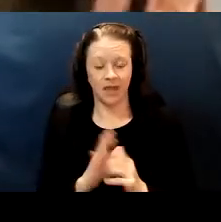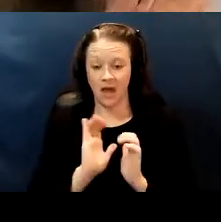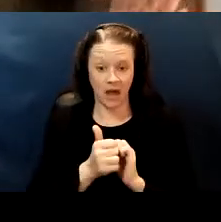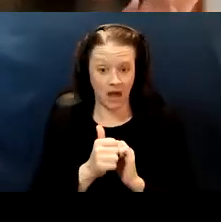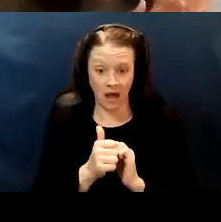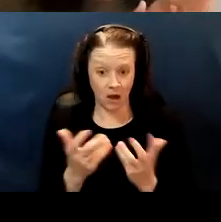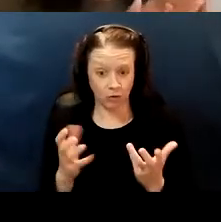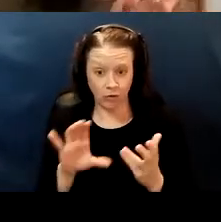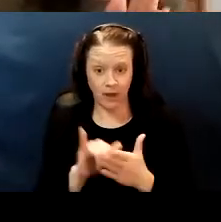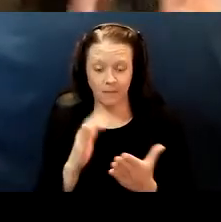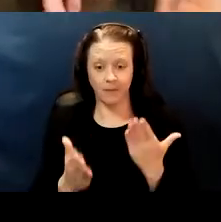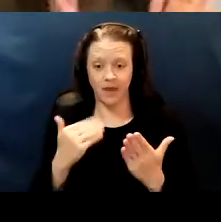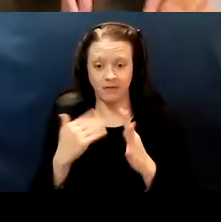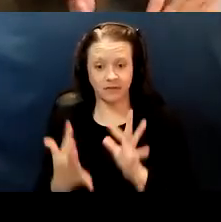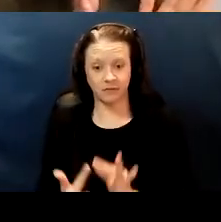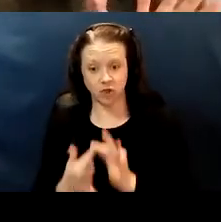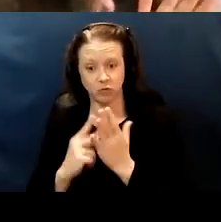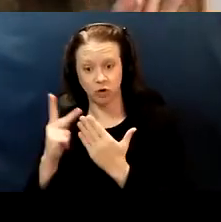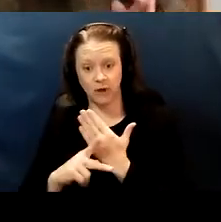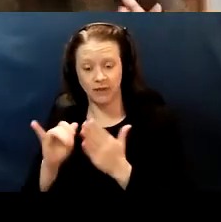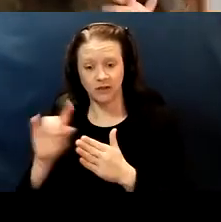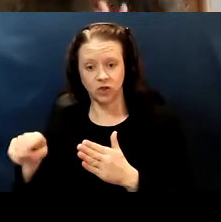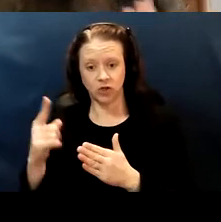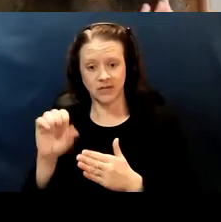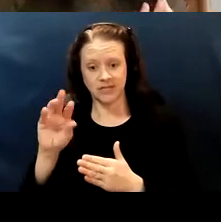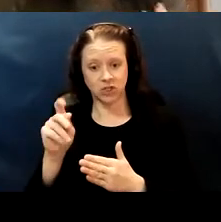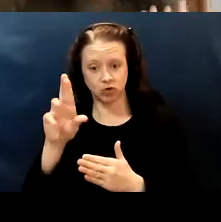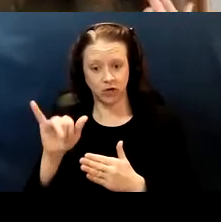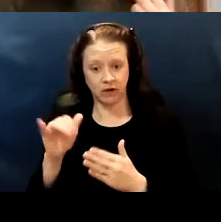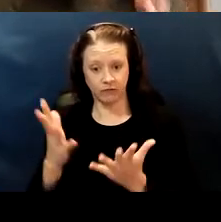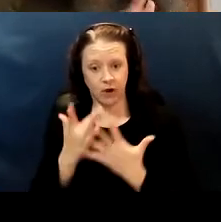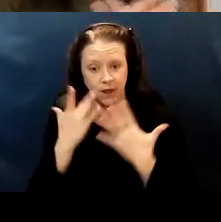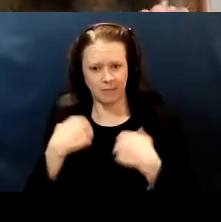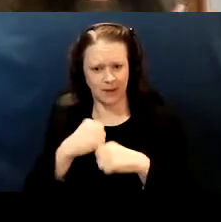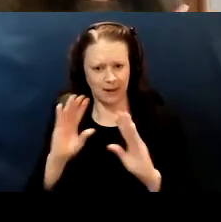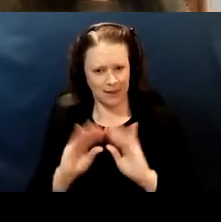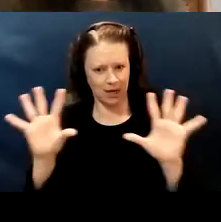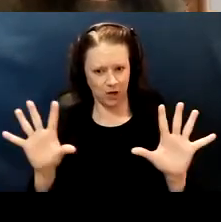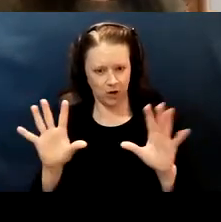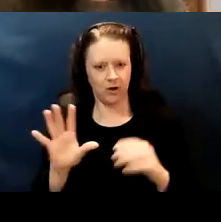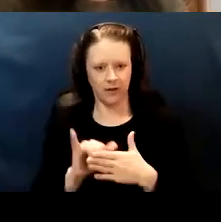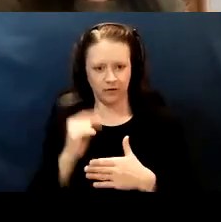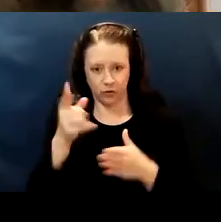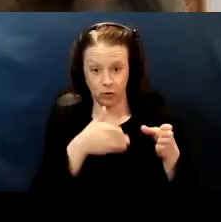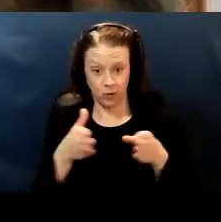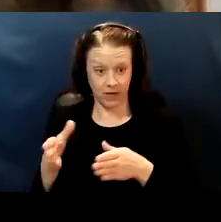a specialized program that would just be sensory-friendly and make it really clear. So that would be one way to do it.